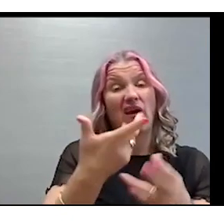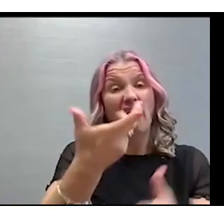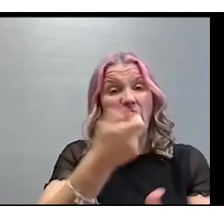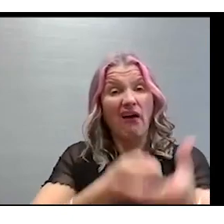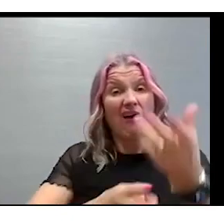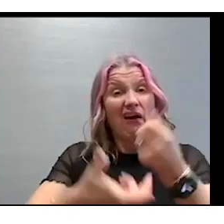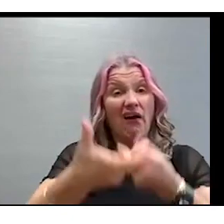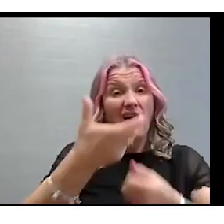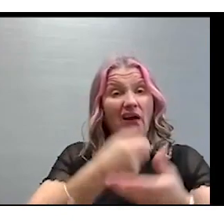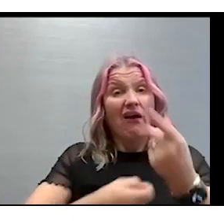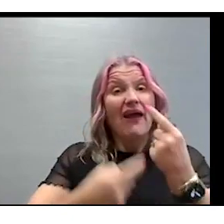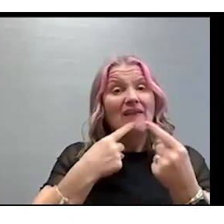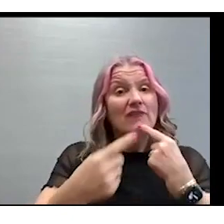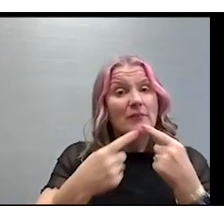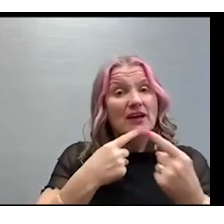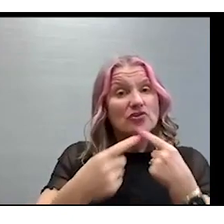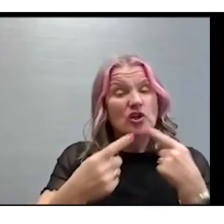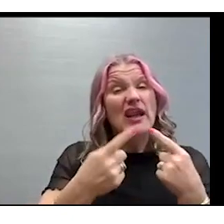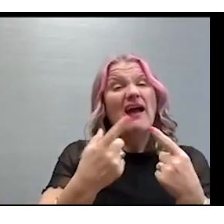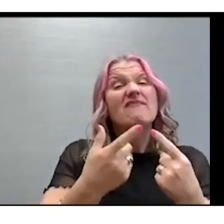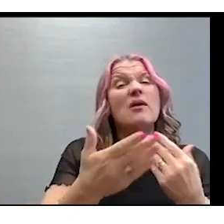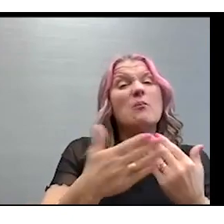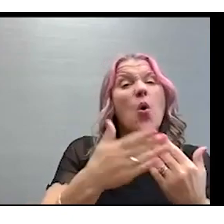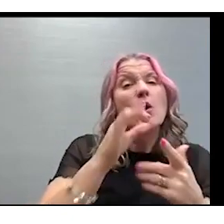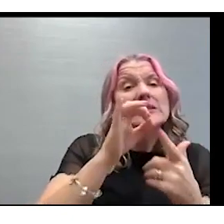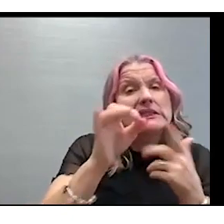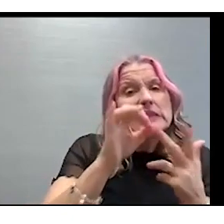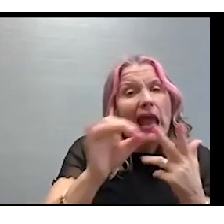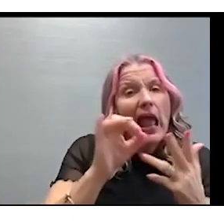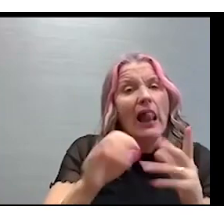make sure that you get at least a little bit more detail of what's happening behind